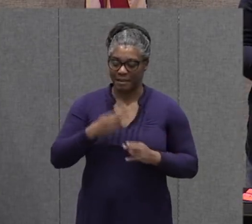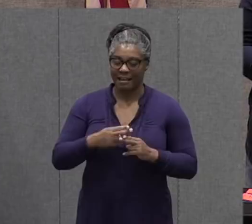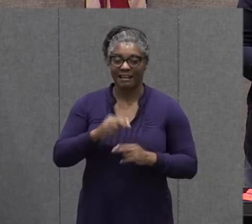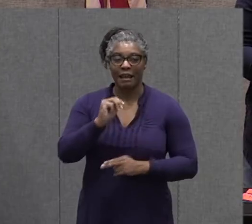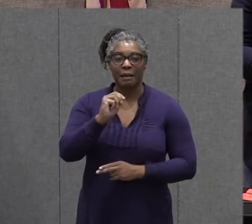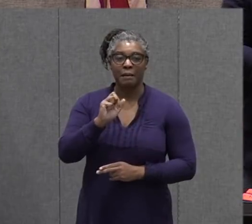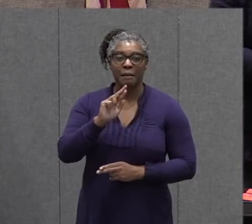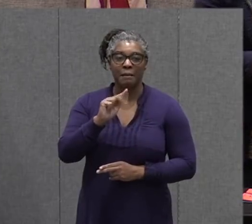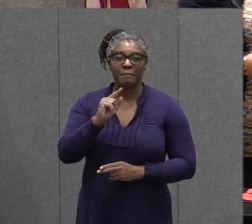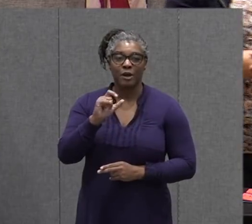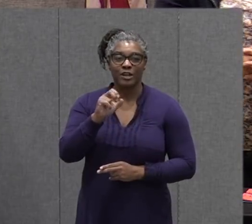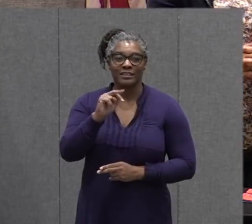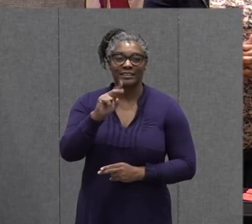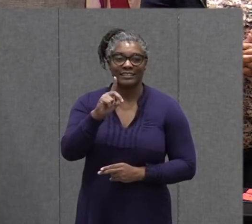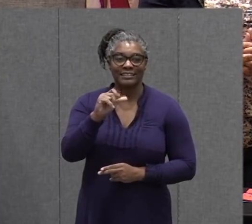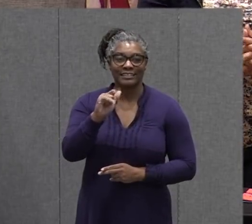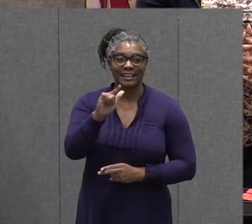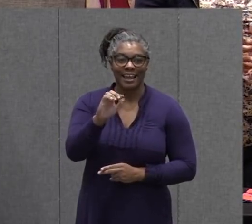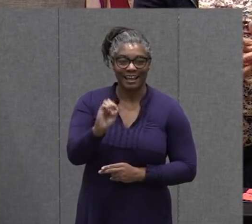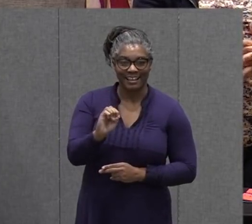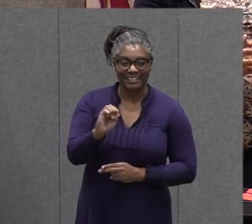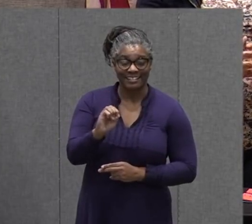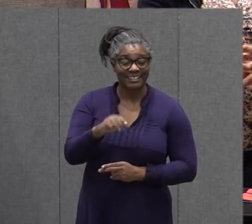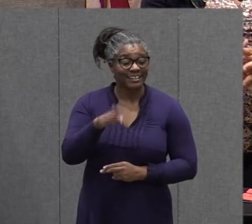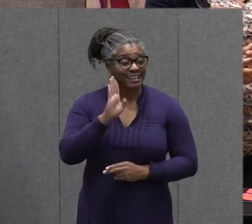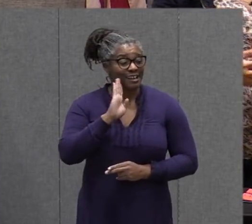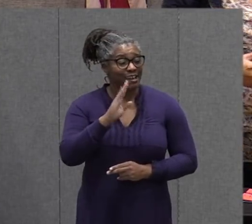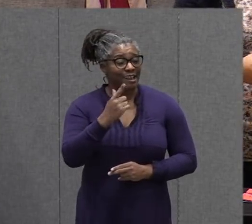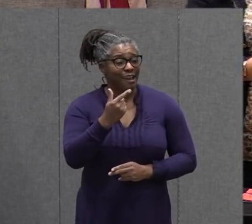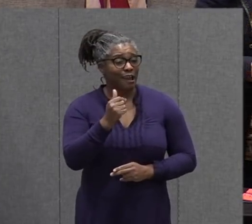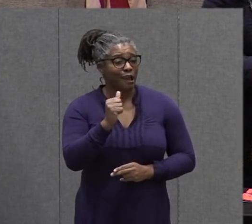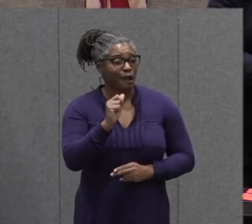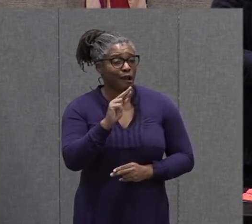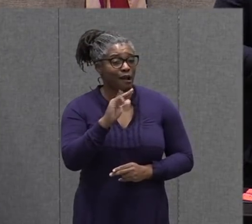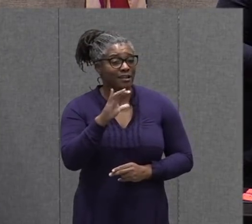Hey Miss Garcia, do you happen to know what month it is?